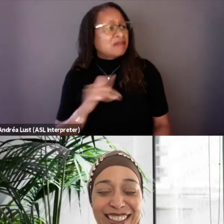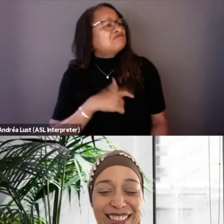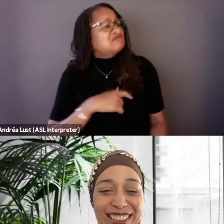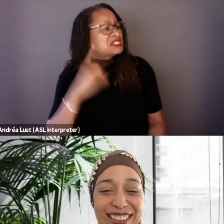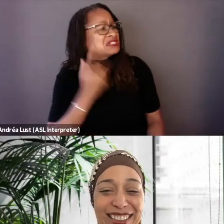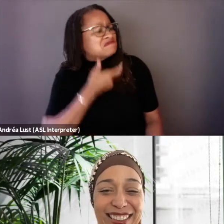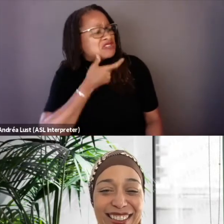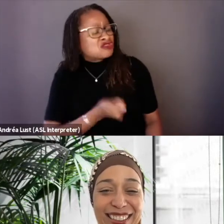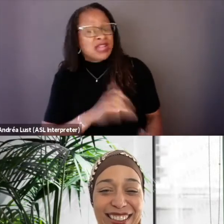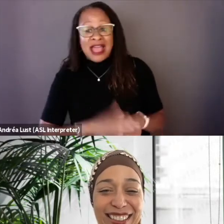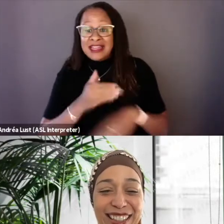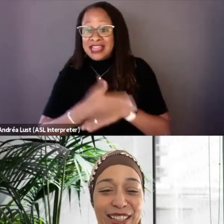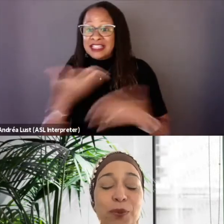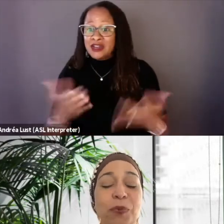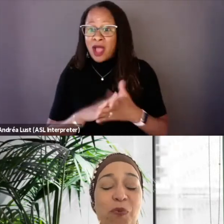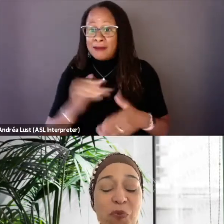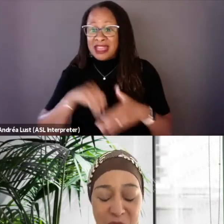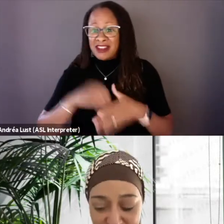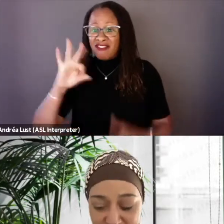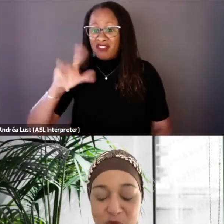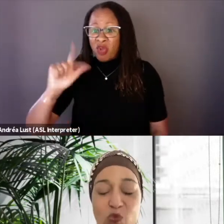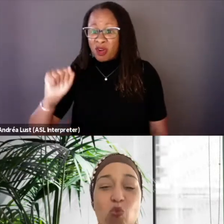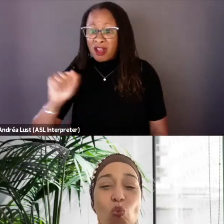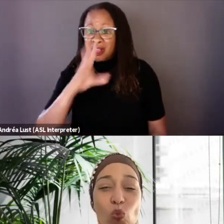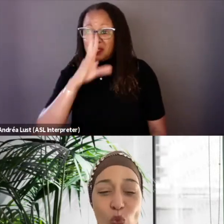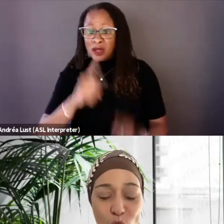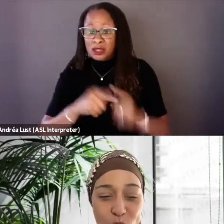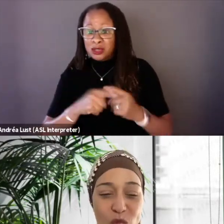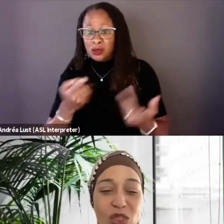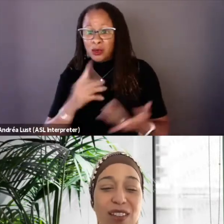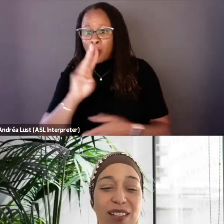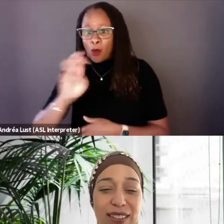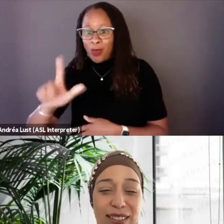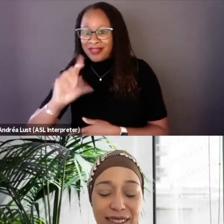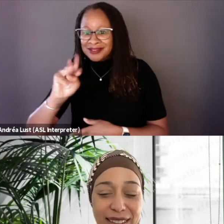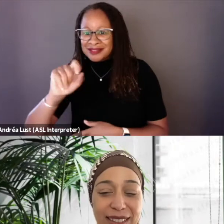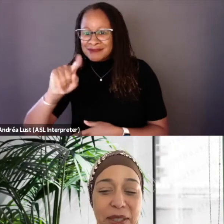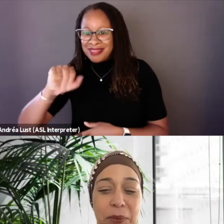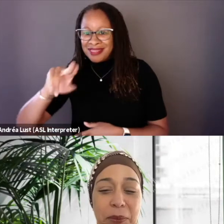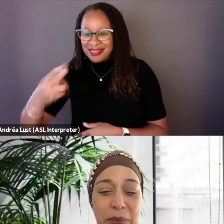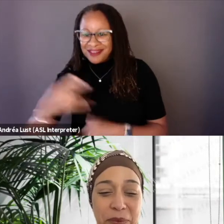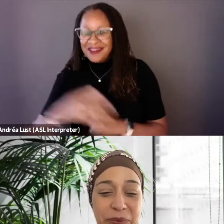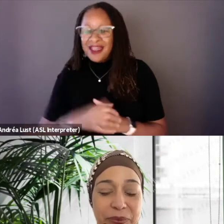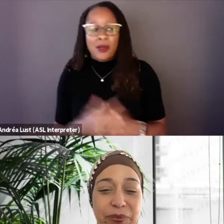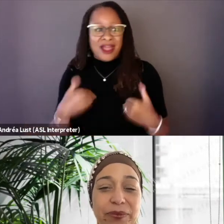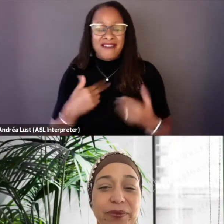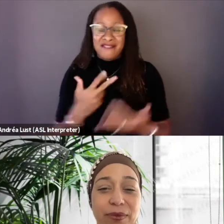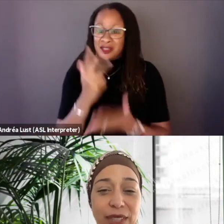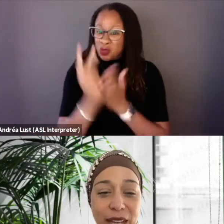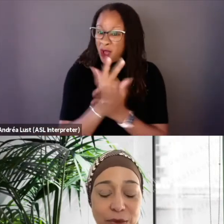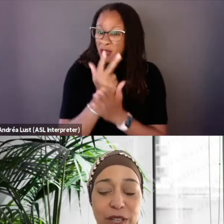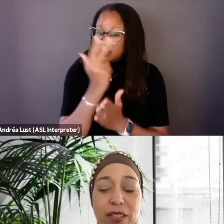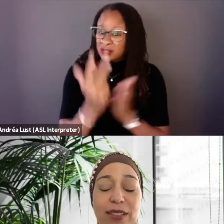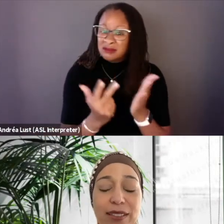Next thing I know, I'm in Miami talking to Will Smith. And we spent about two or three hours, I think Jana just- That's right.